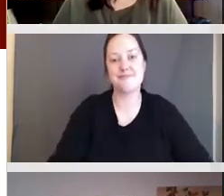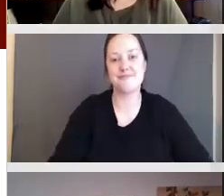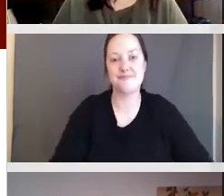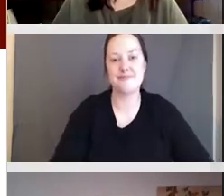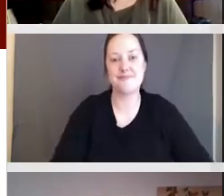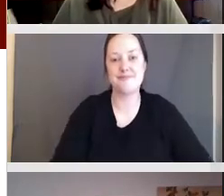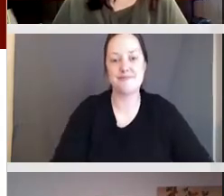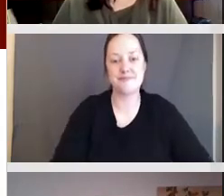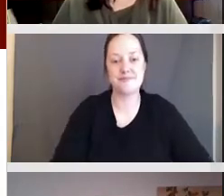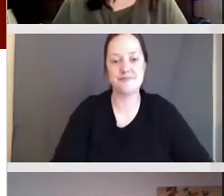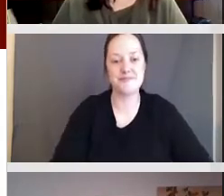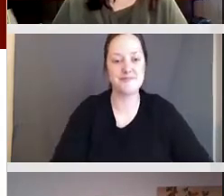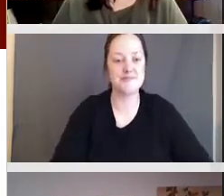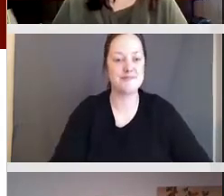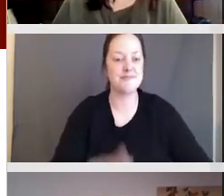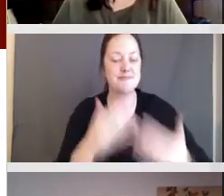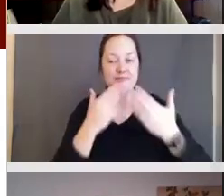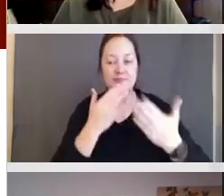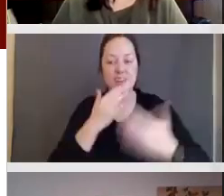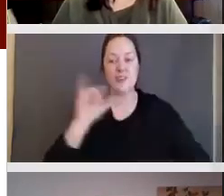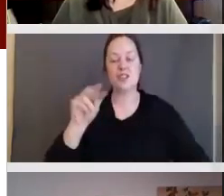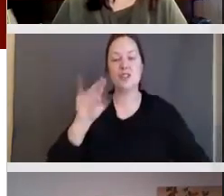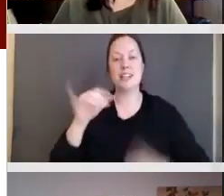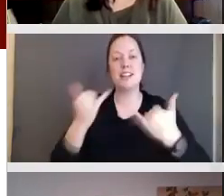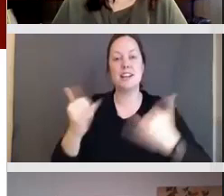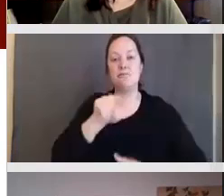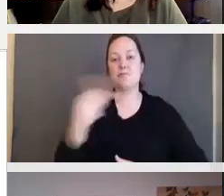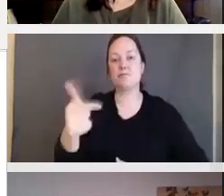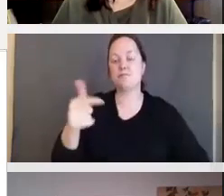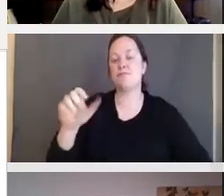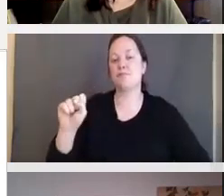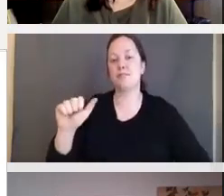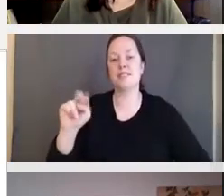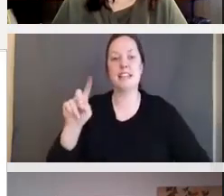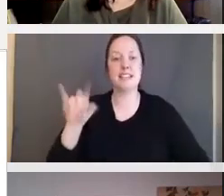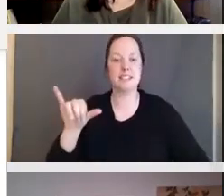You can choose to simply follow the layout that the Department of Education has constructed